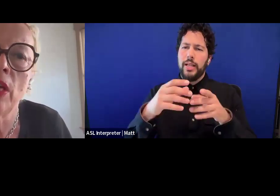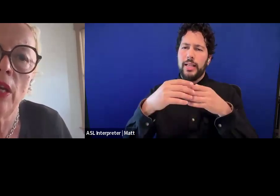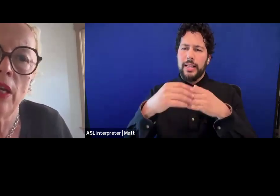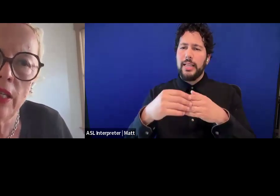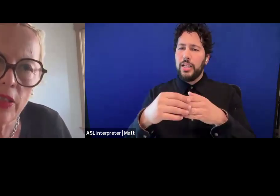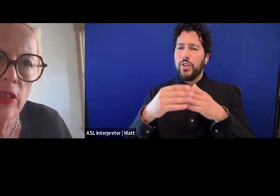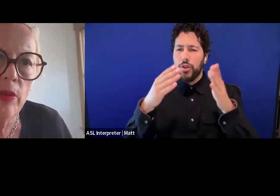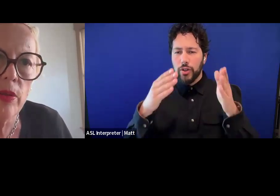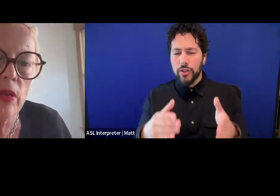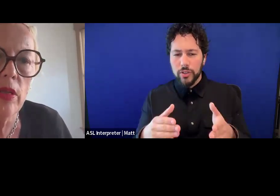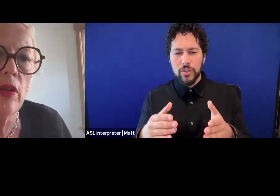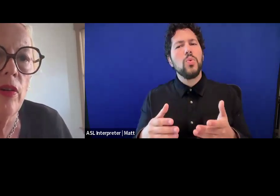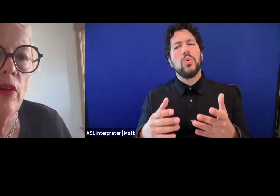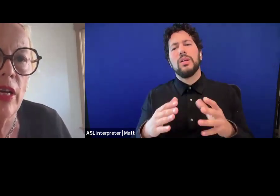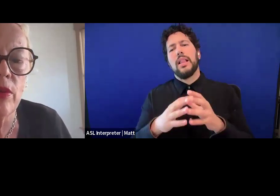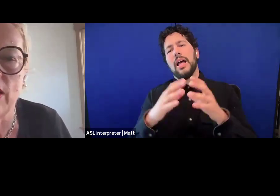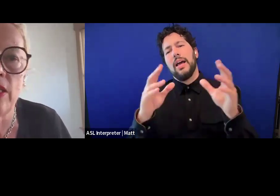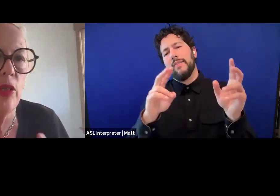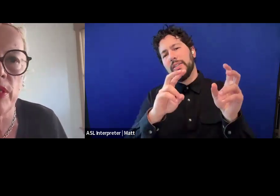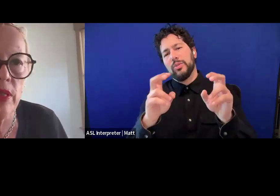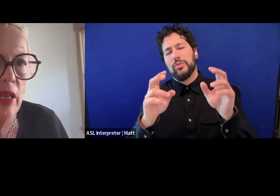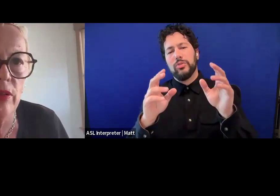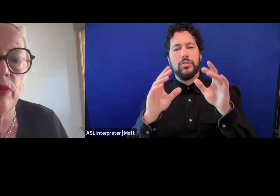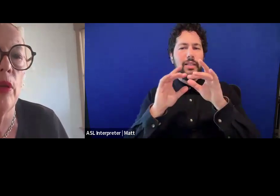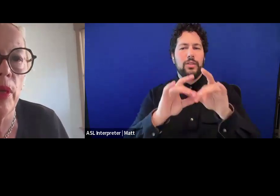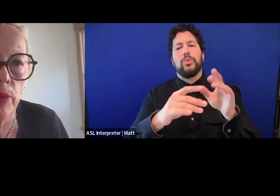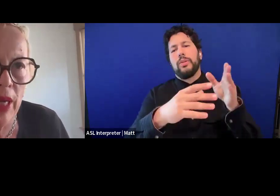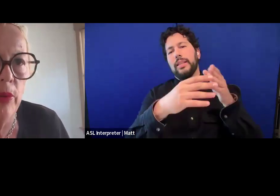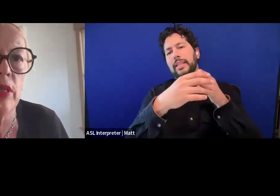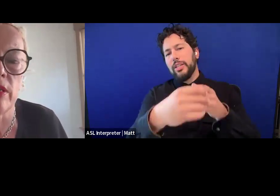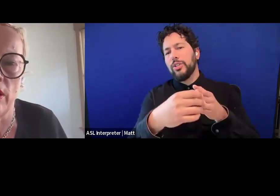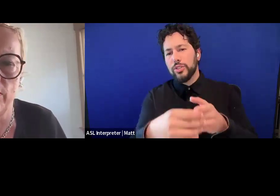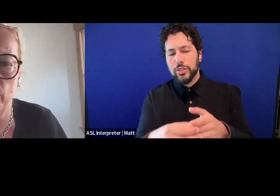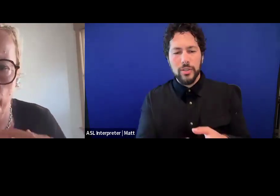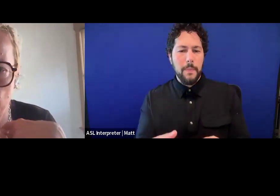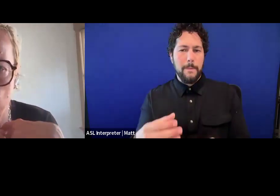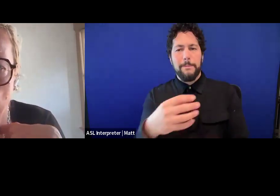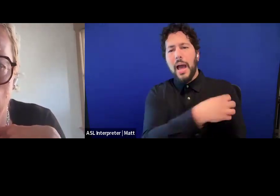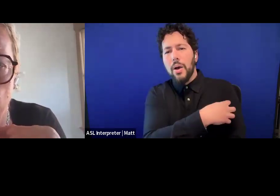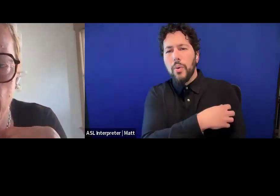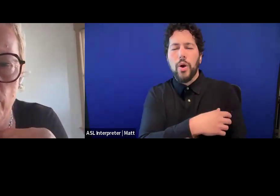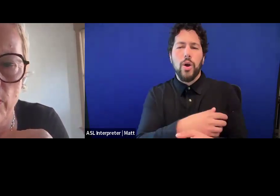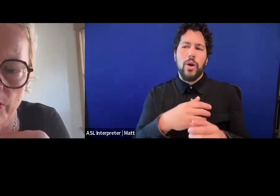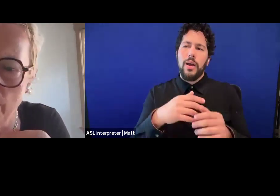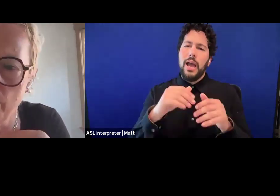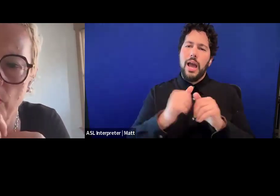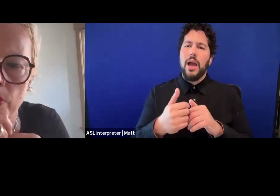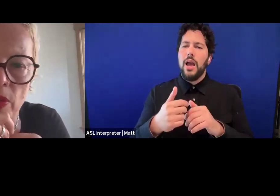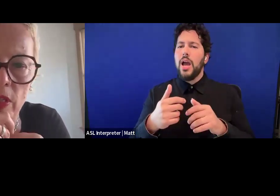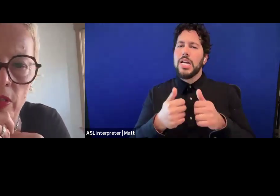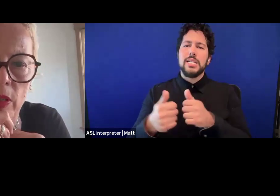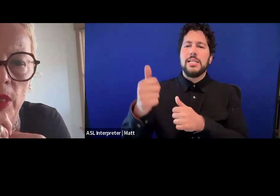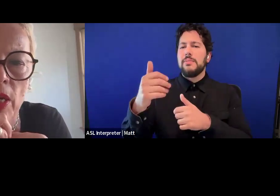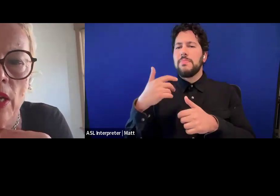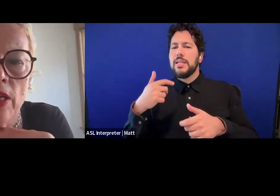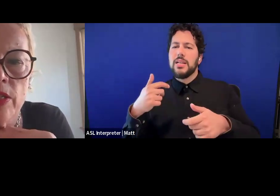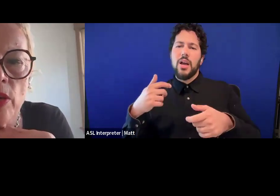issues that are around leadership itself, about power itself, abuses of power, and orthodox forms of leadership.